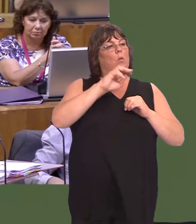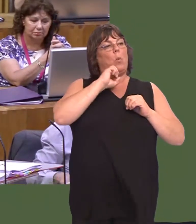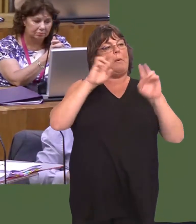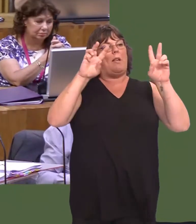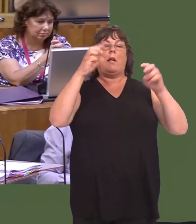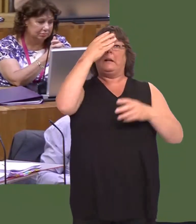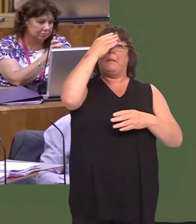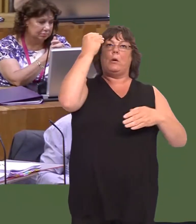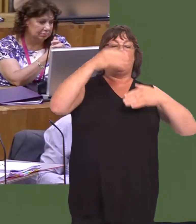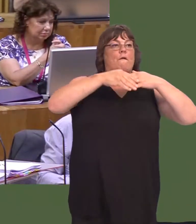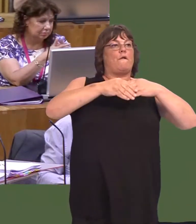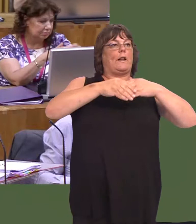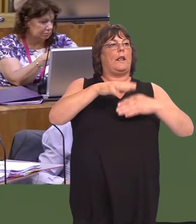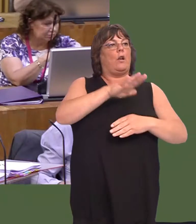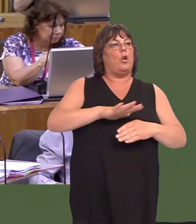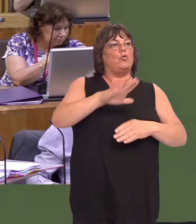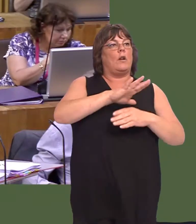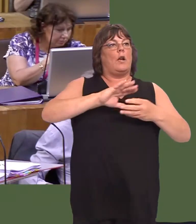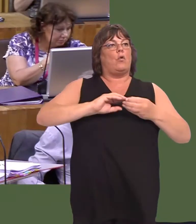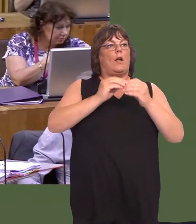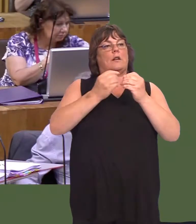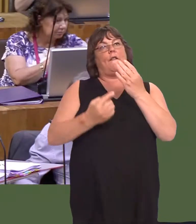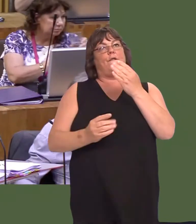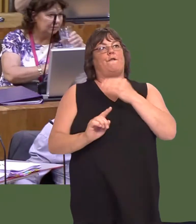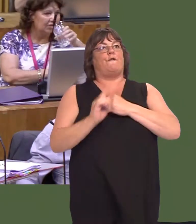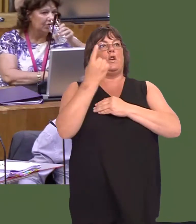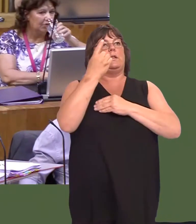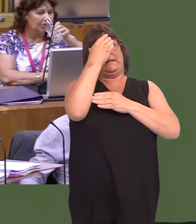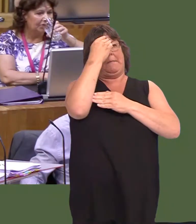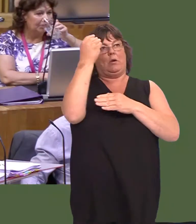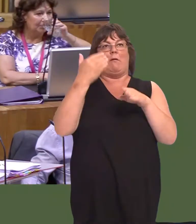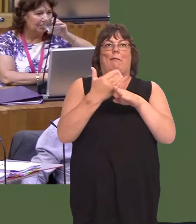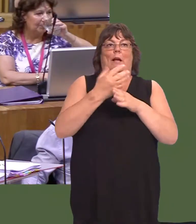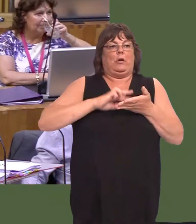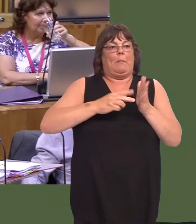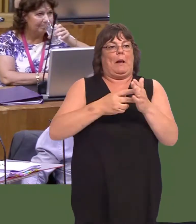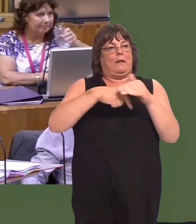and of course to publish the first national dementia strategic action plan for Wales. It will be published later this year.